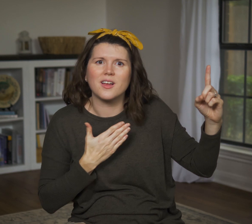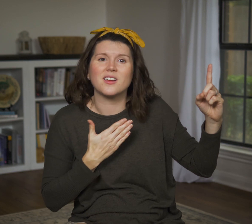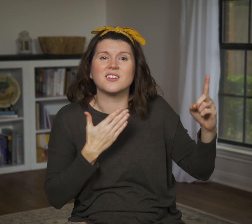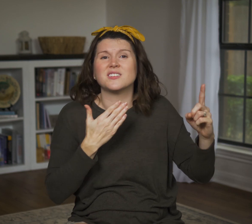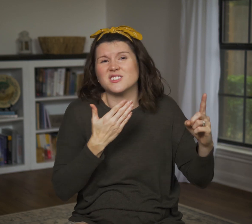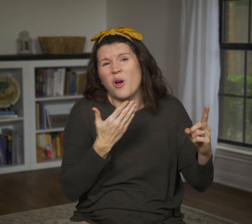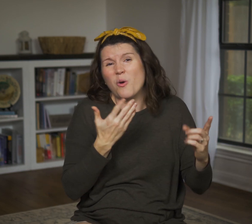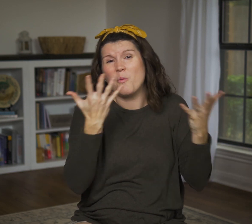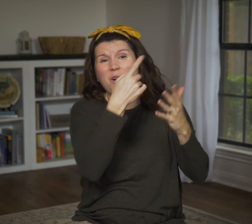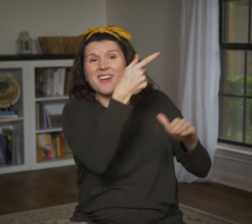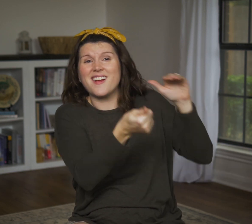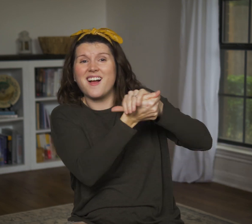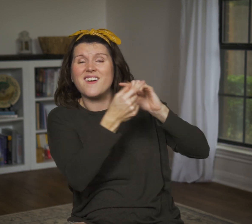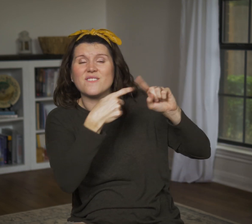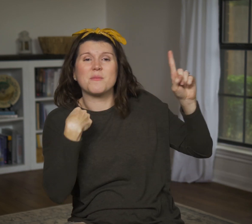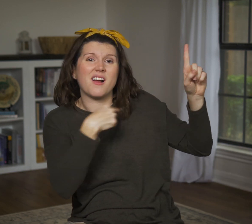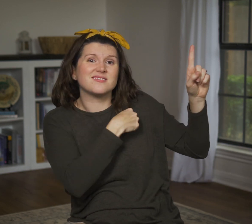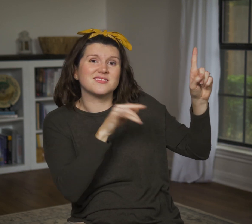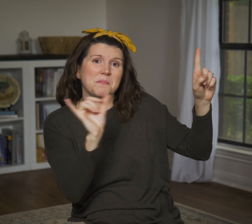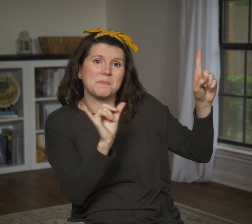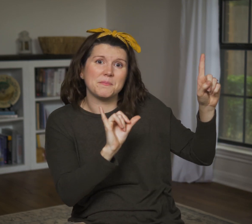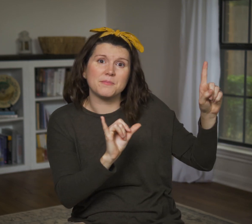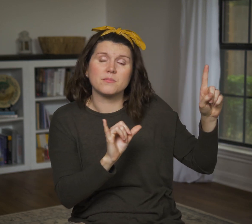but so is what He hides from us.